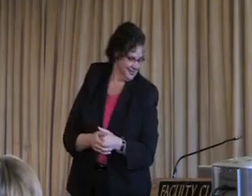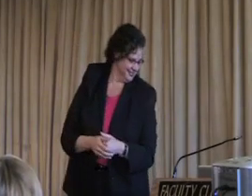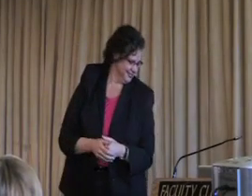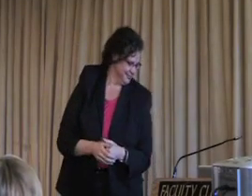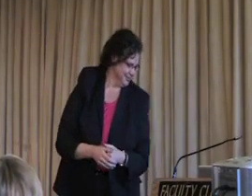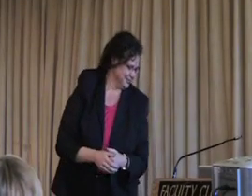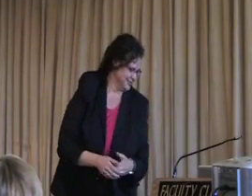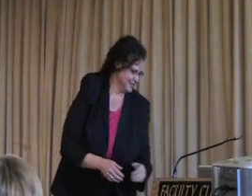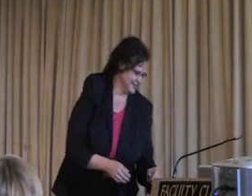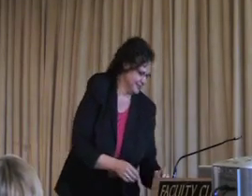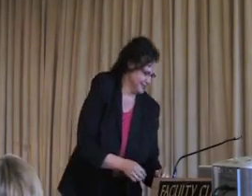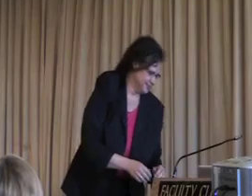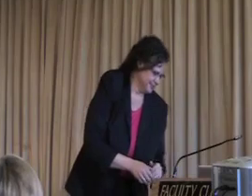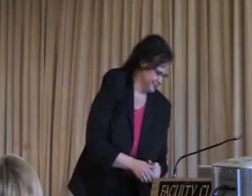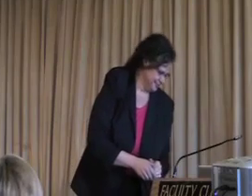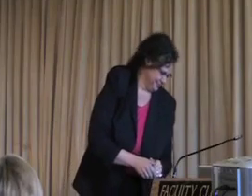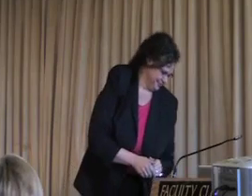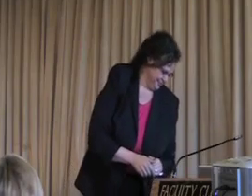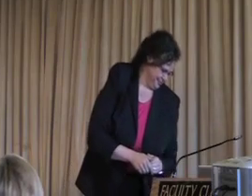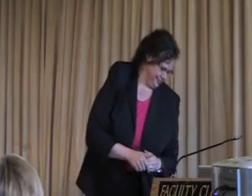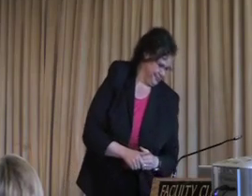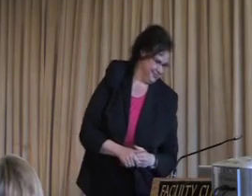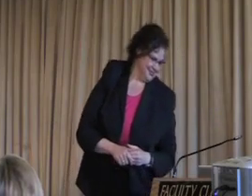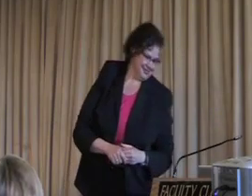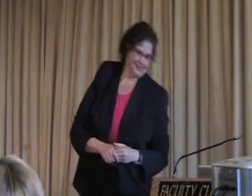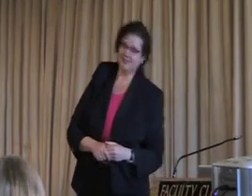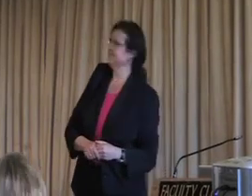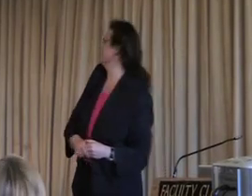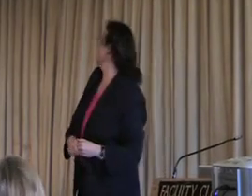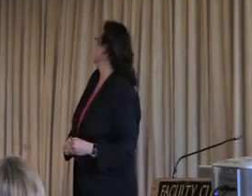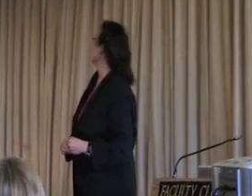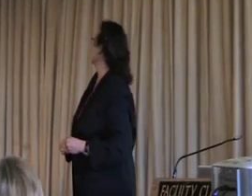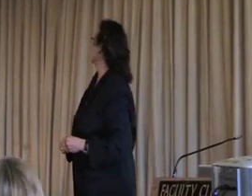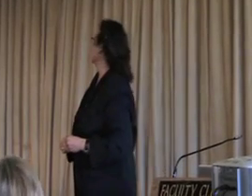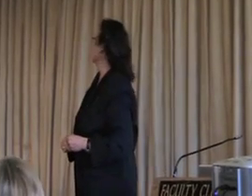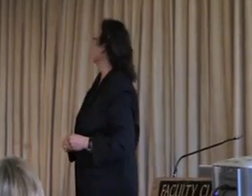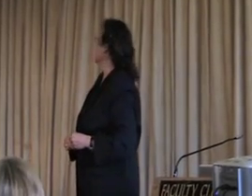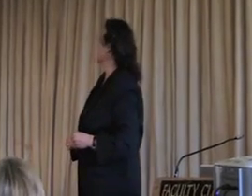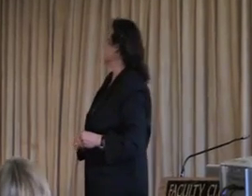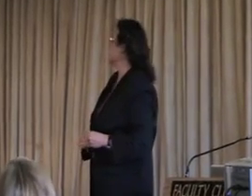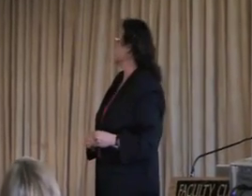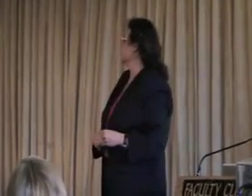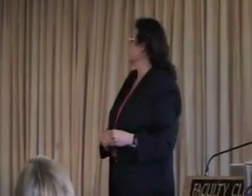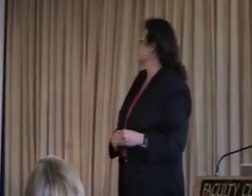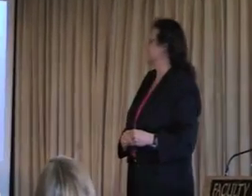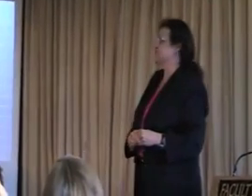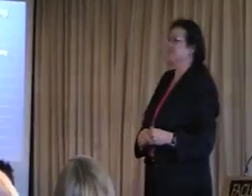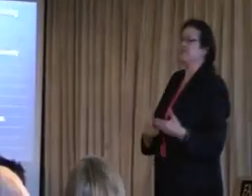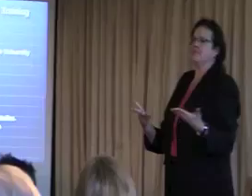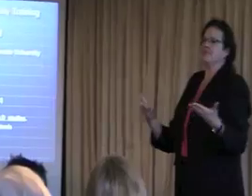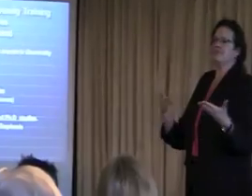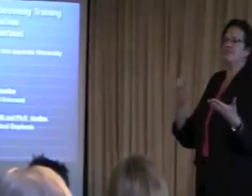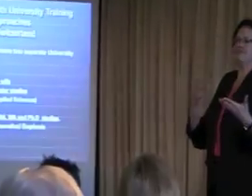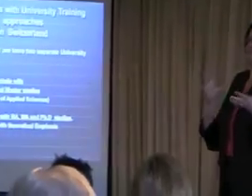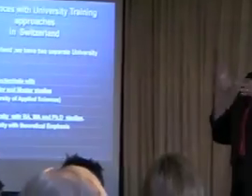and I see a lot of nods here in the room when I'm making this comment, so certainly I see